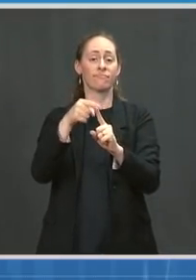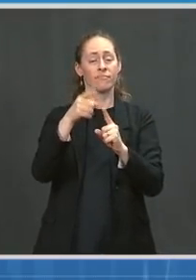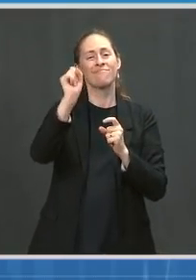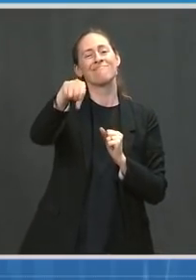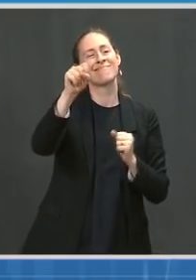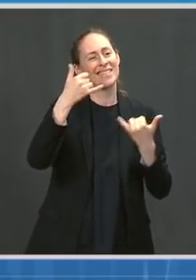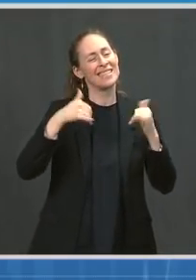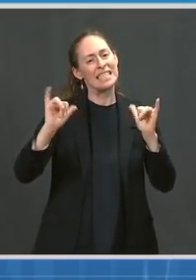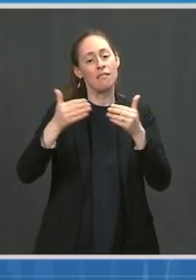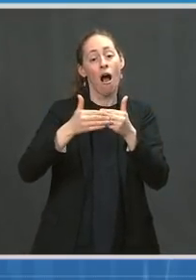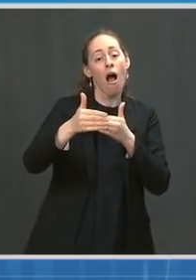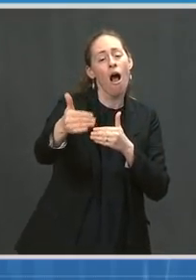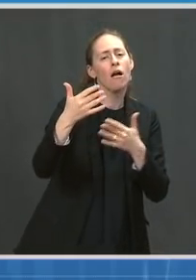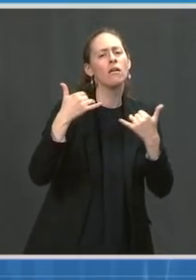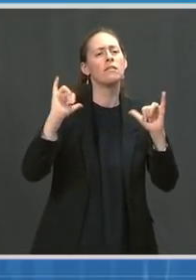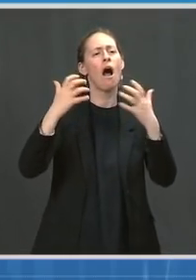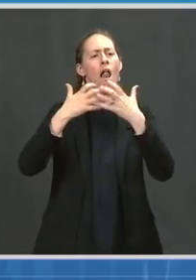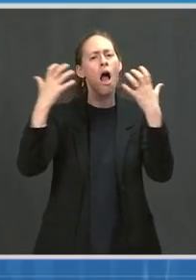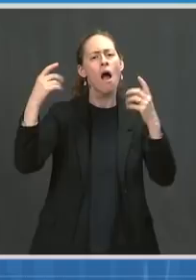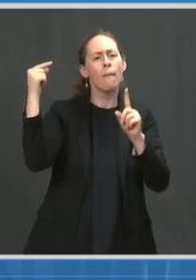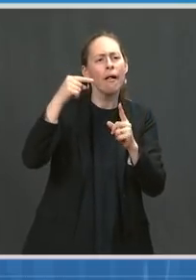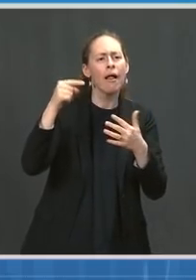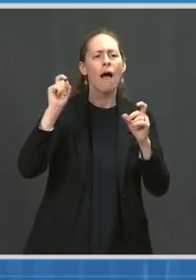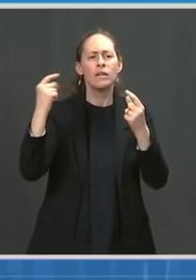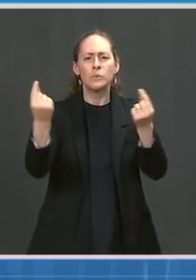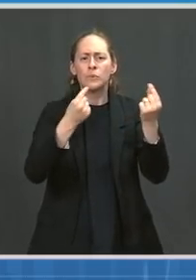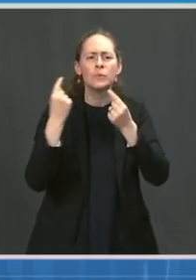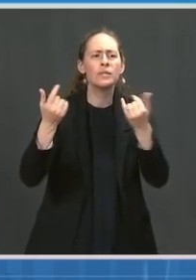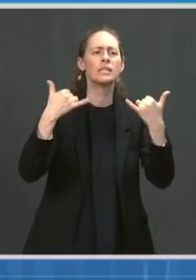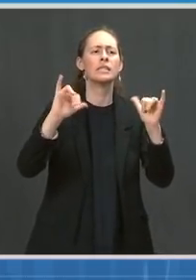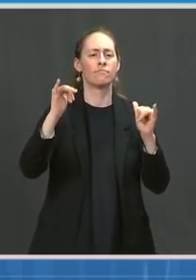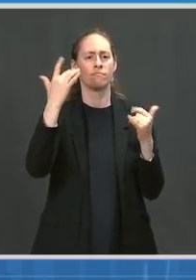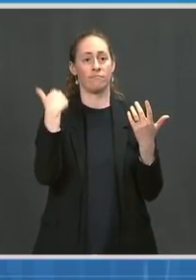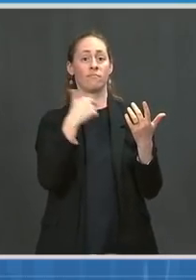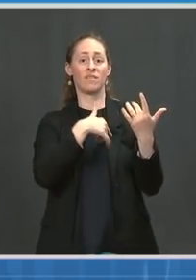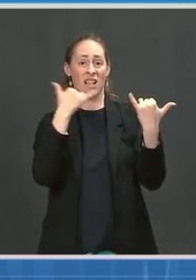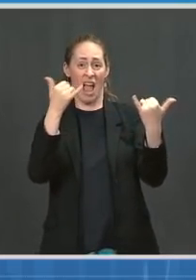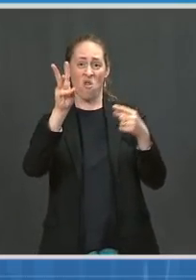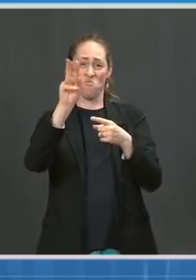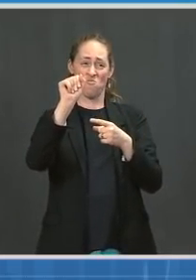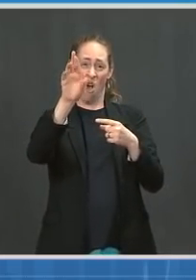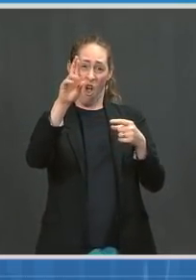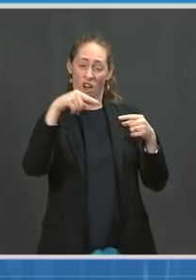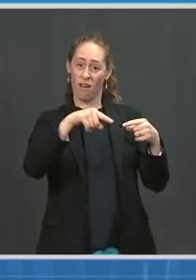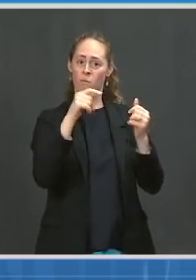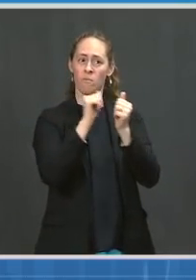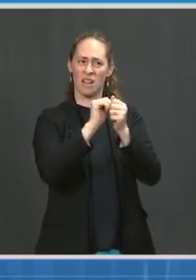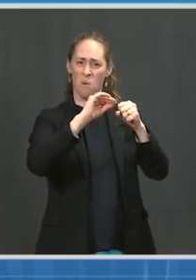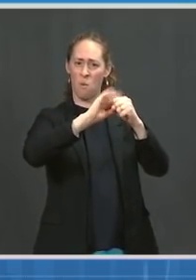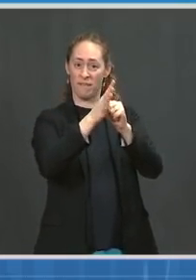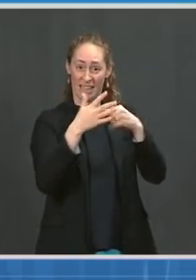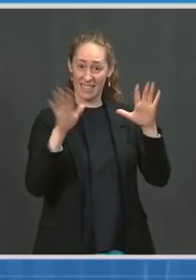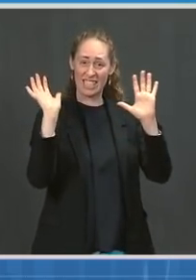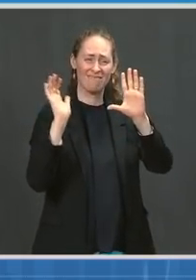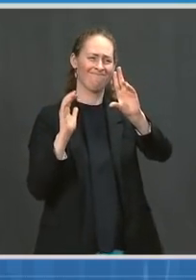As the President has said, the war against COVID-19 is far from won and we need everyone to do their part.